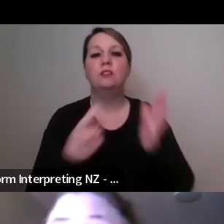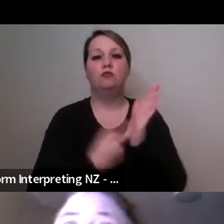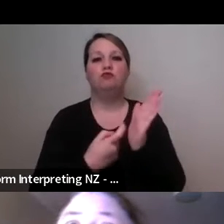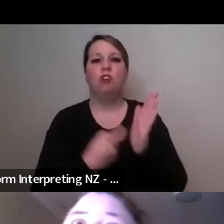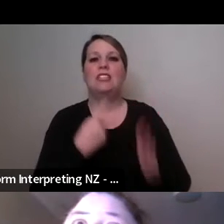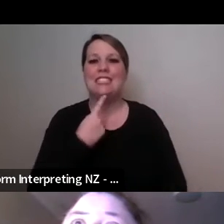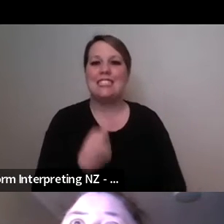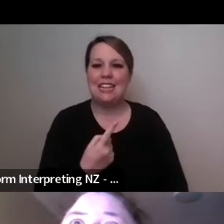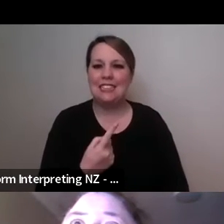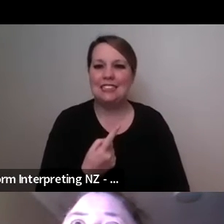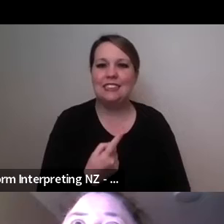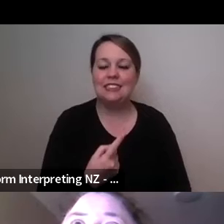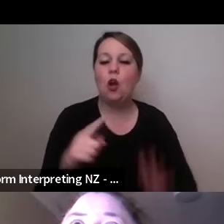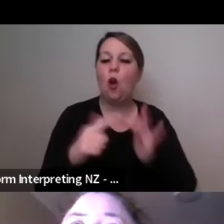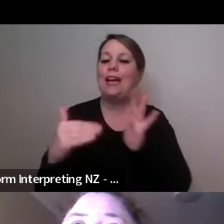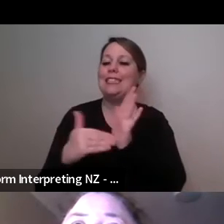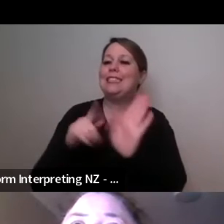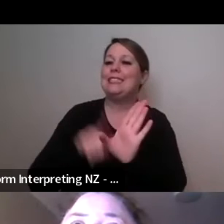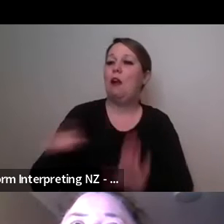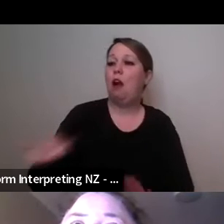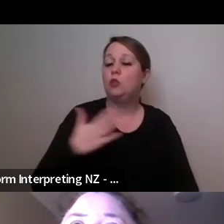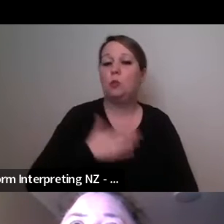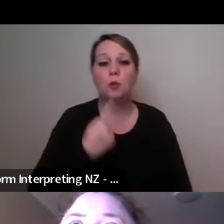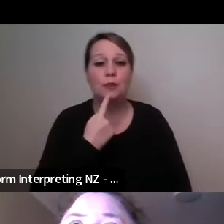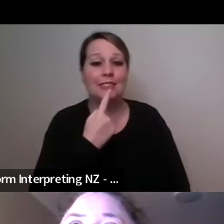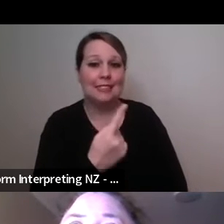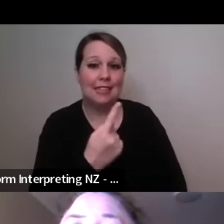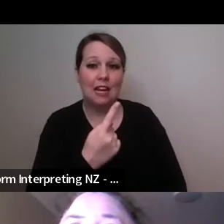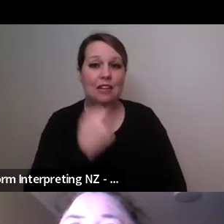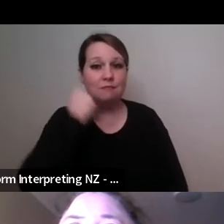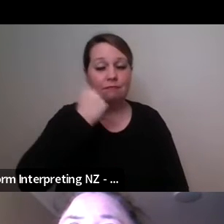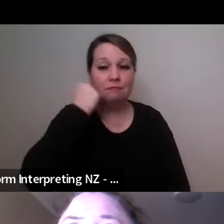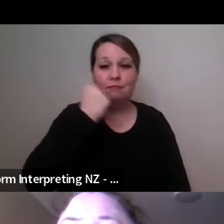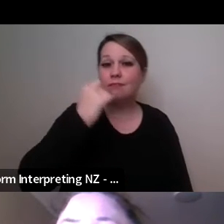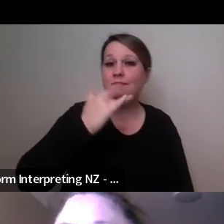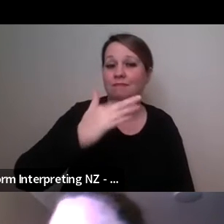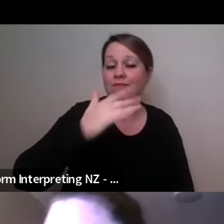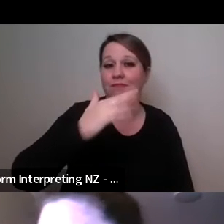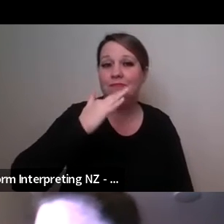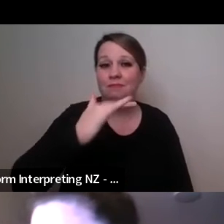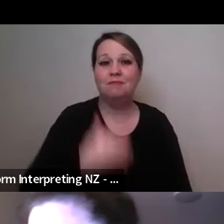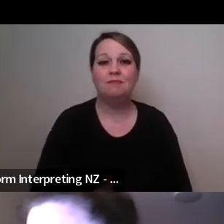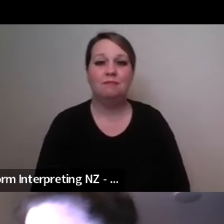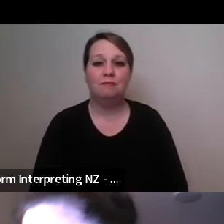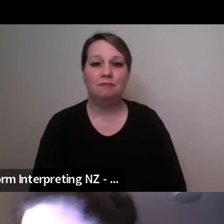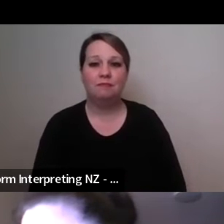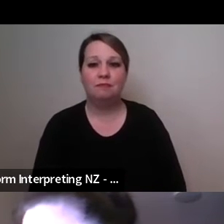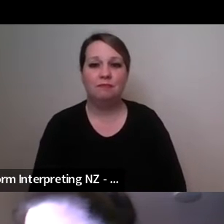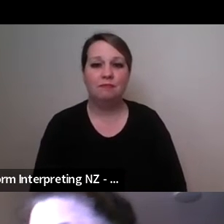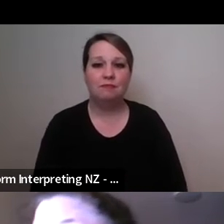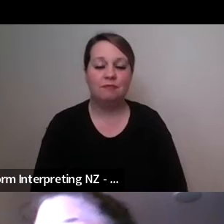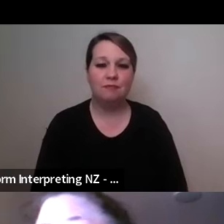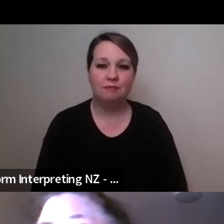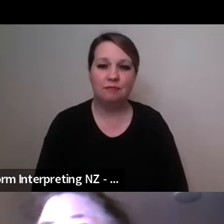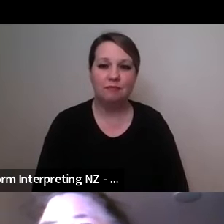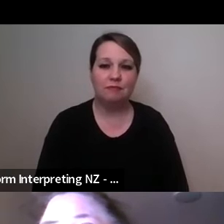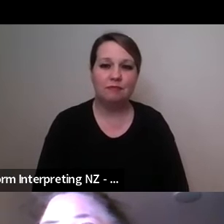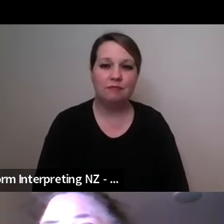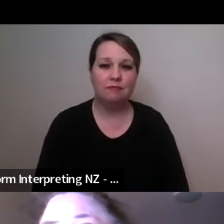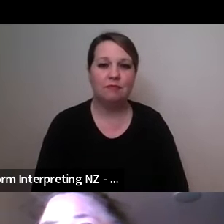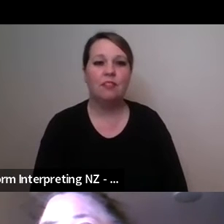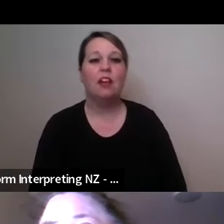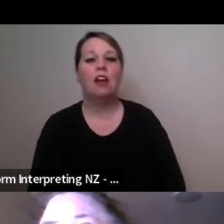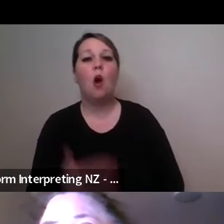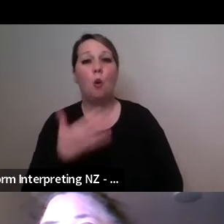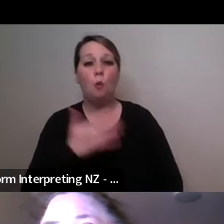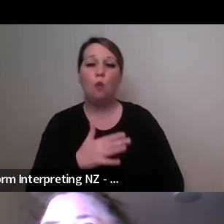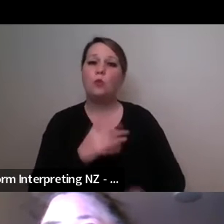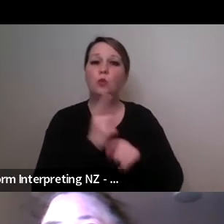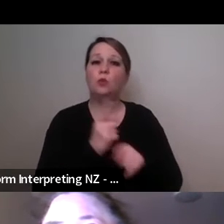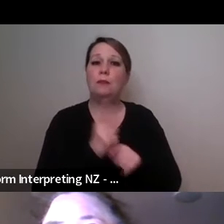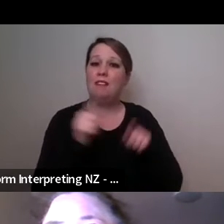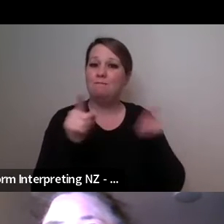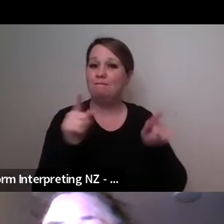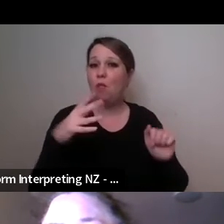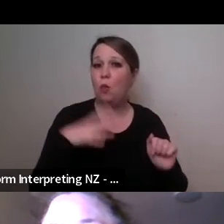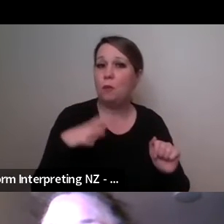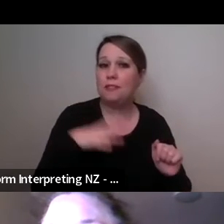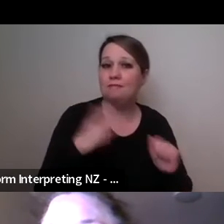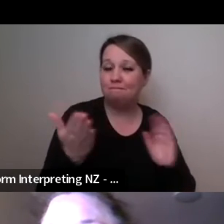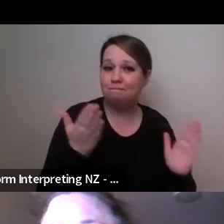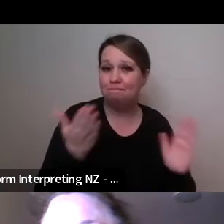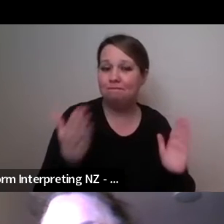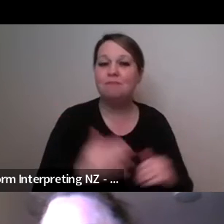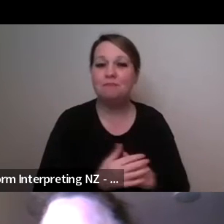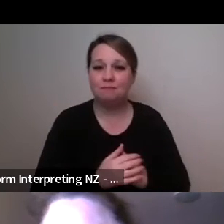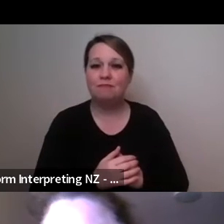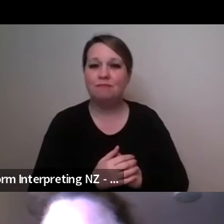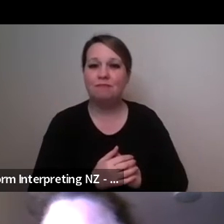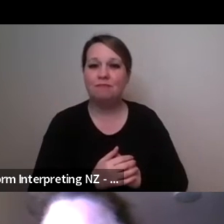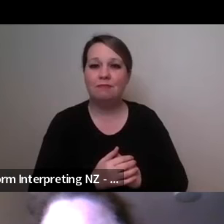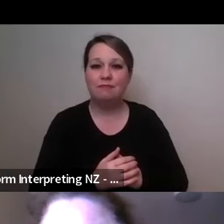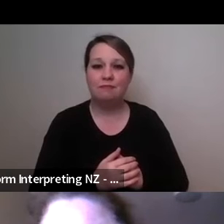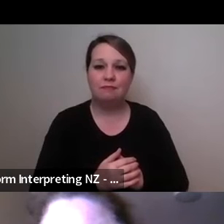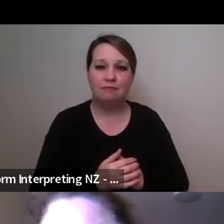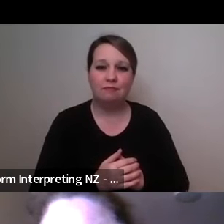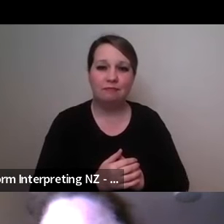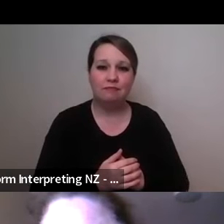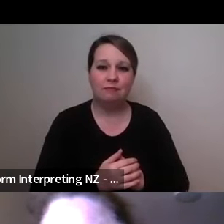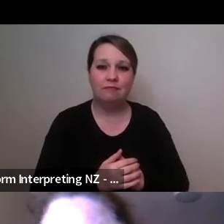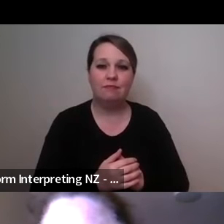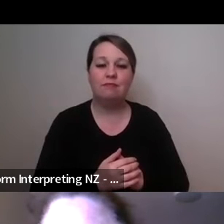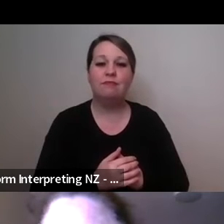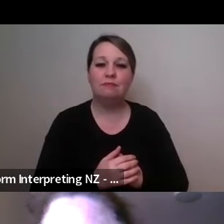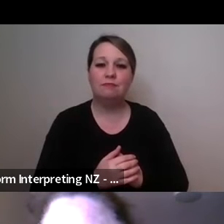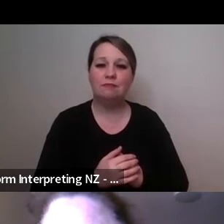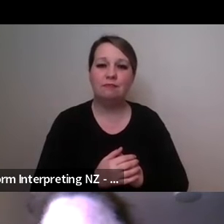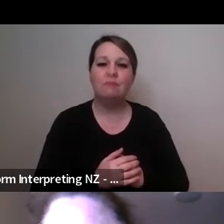{insert Rodney}